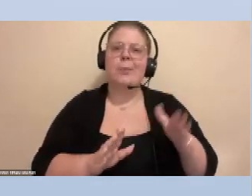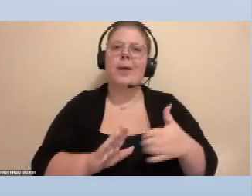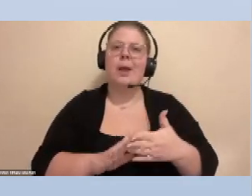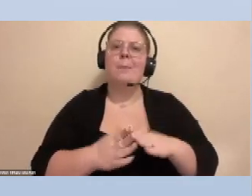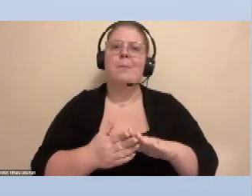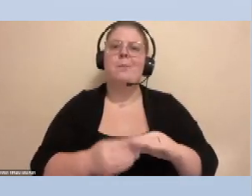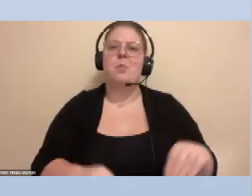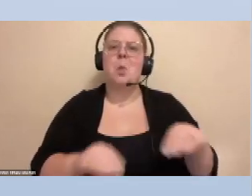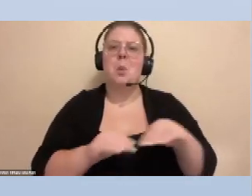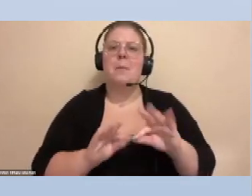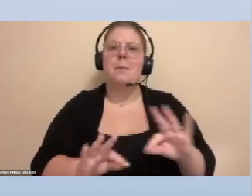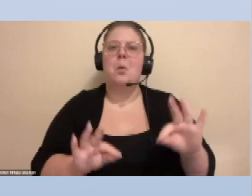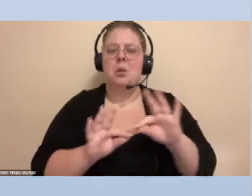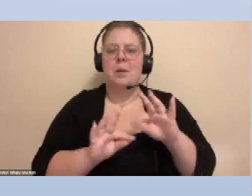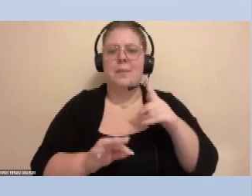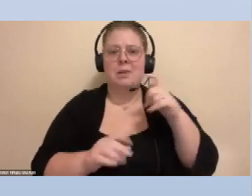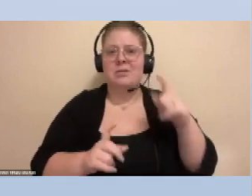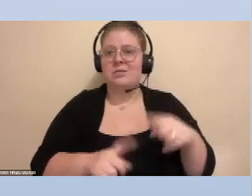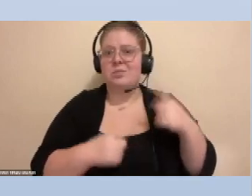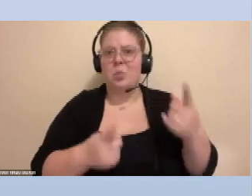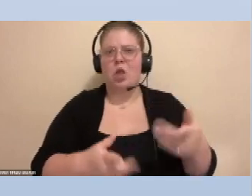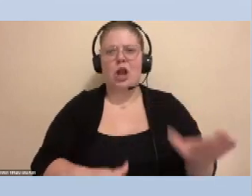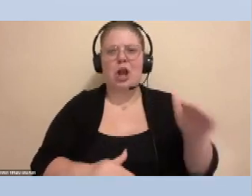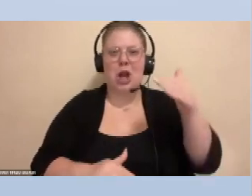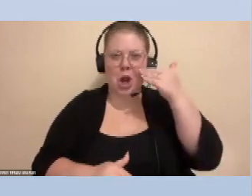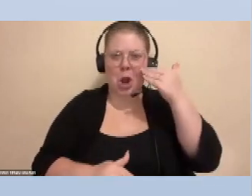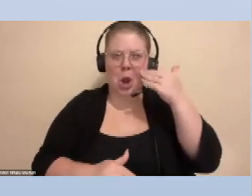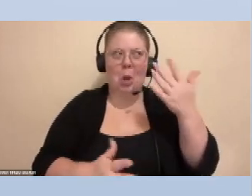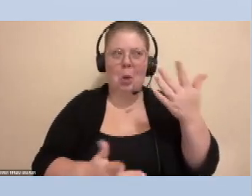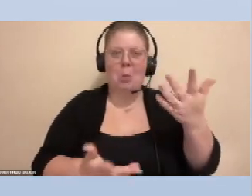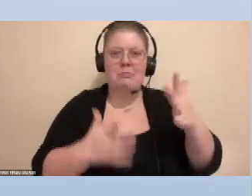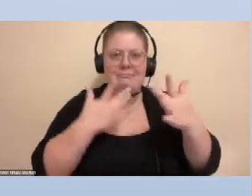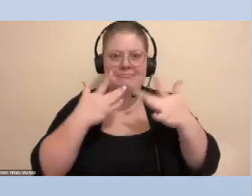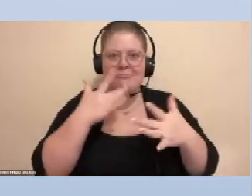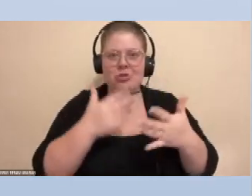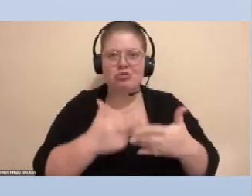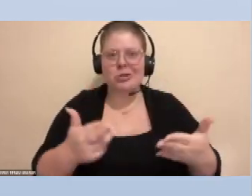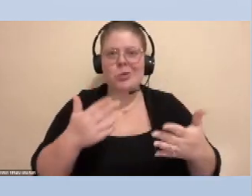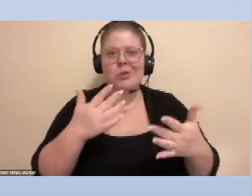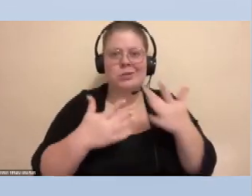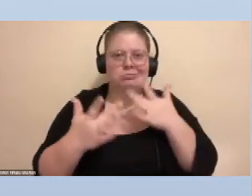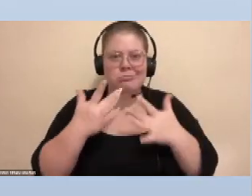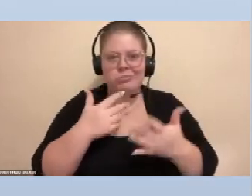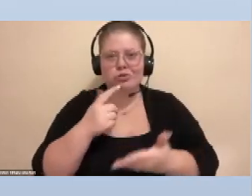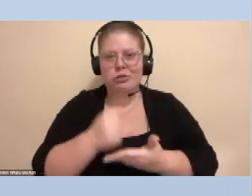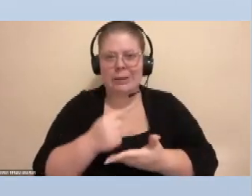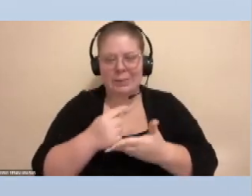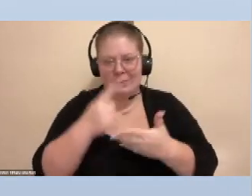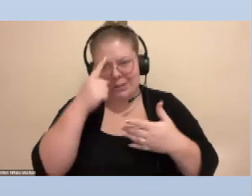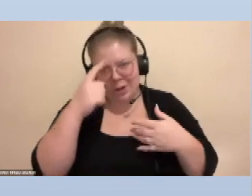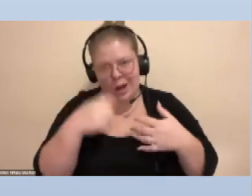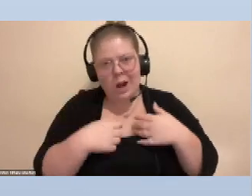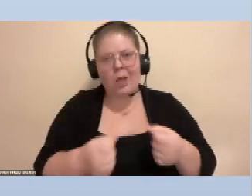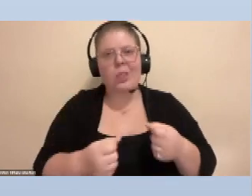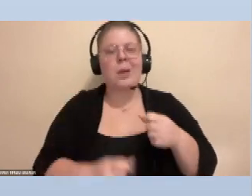towards just not having enough resources, not having enough treatment. And the political trends as well